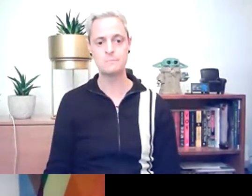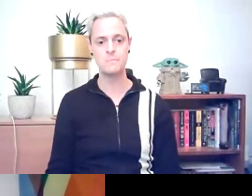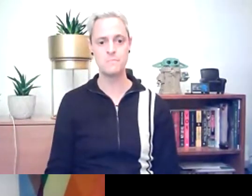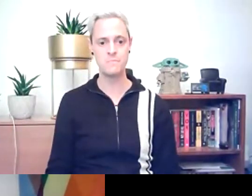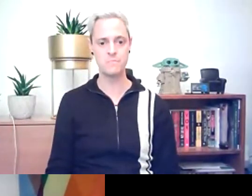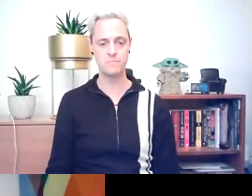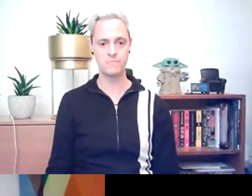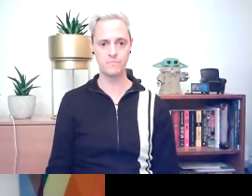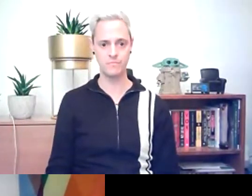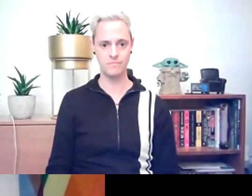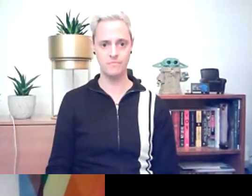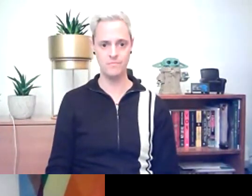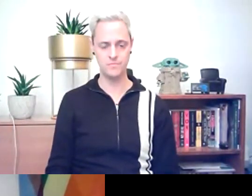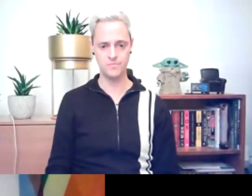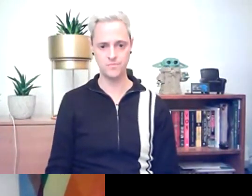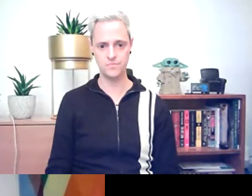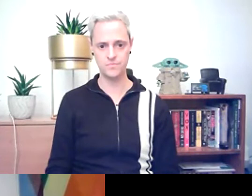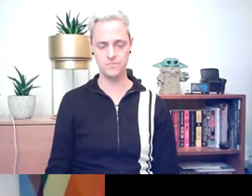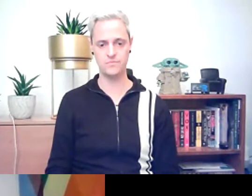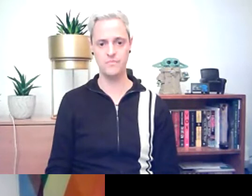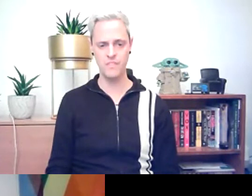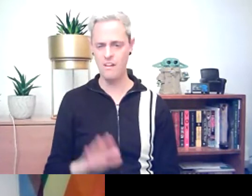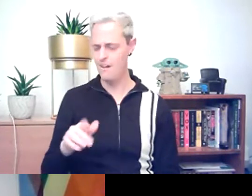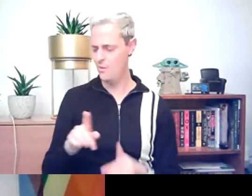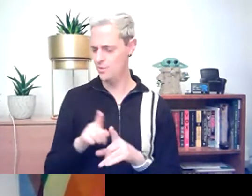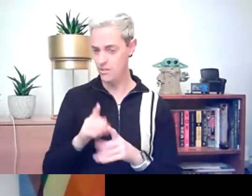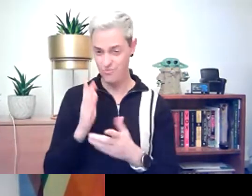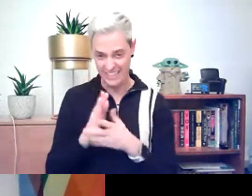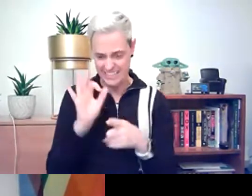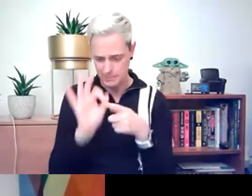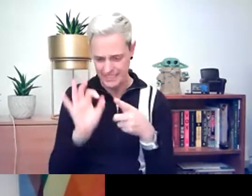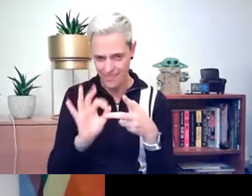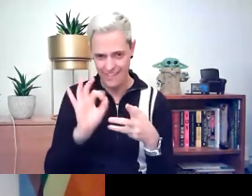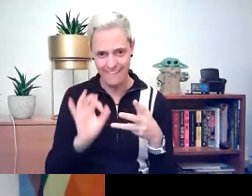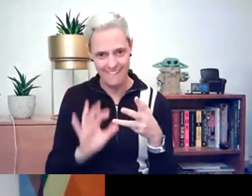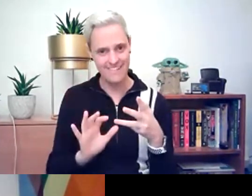18:29:41 And then there's more specific things I guess which are much more relevant to us